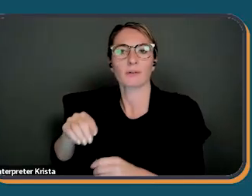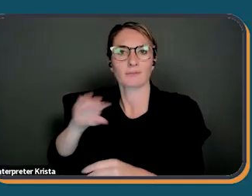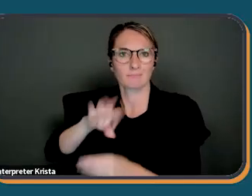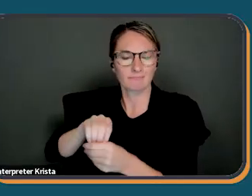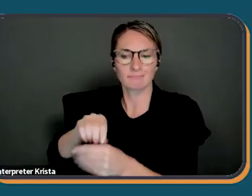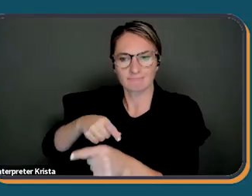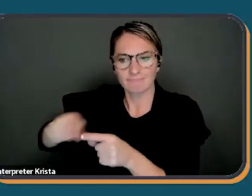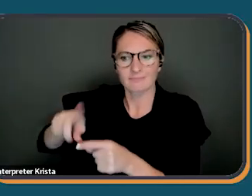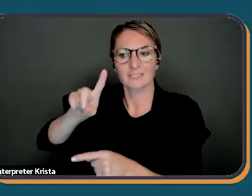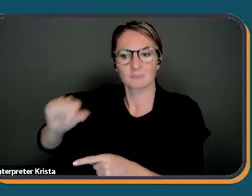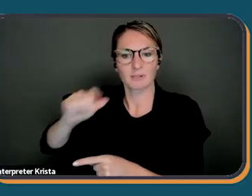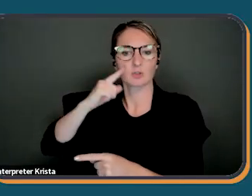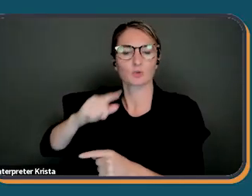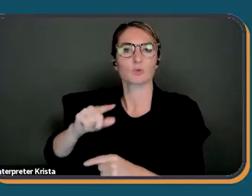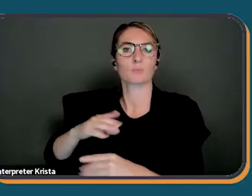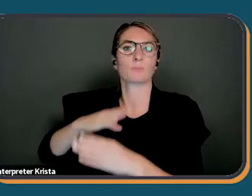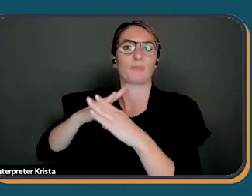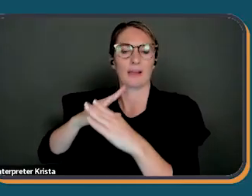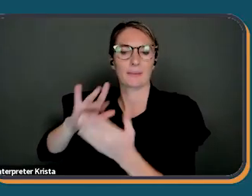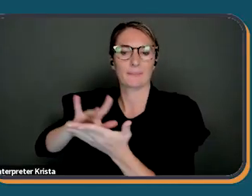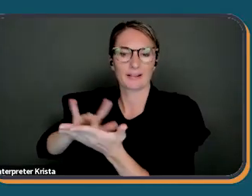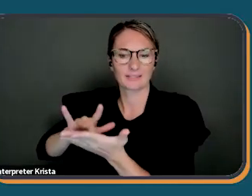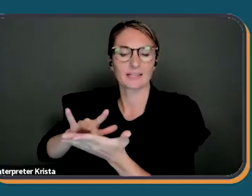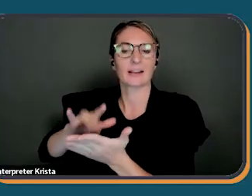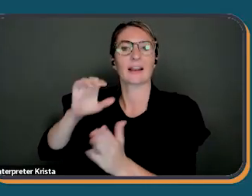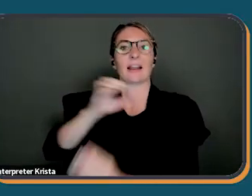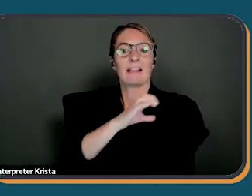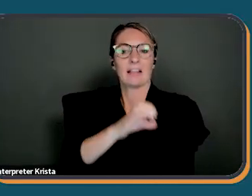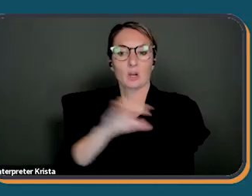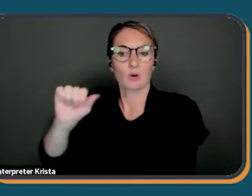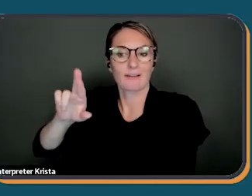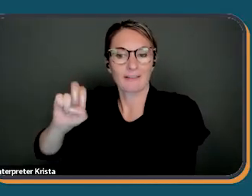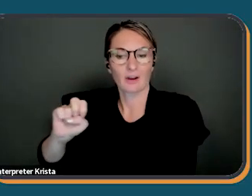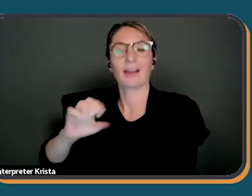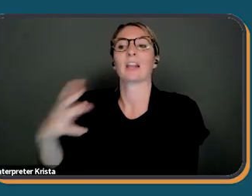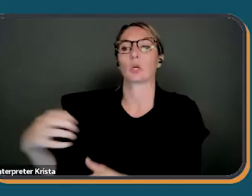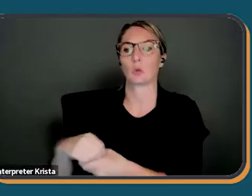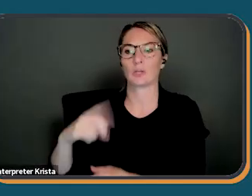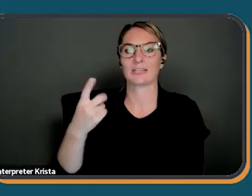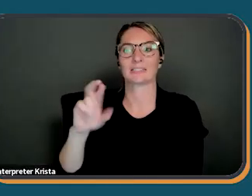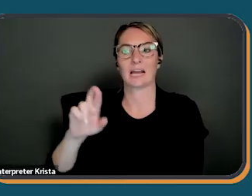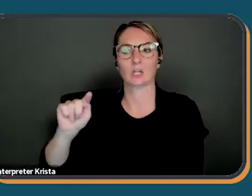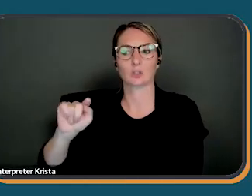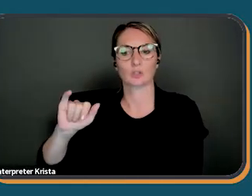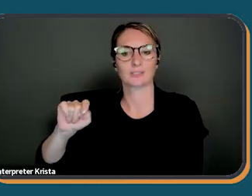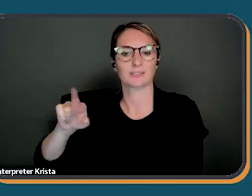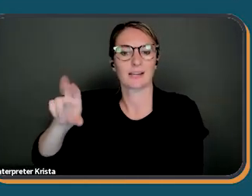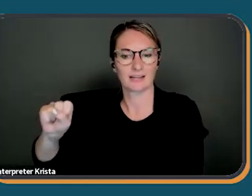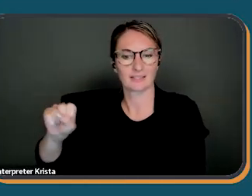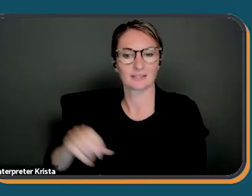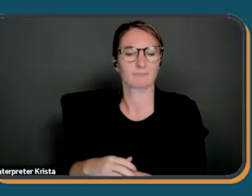to ensure the materials were practical, accurate, and grounded in lived experience.